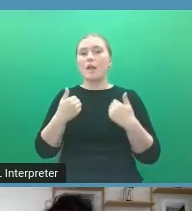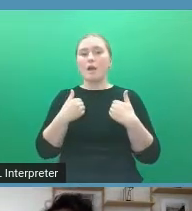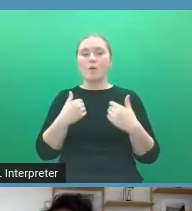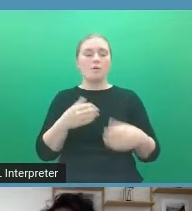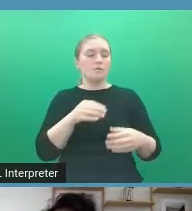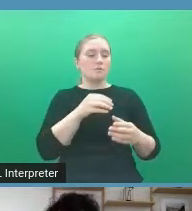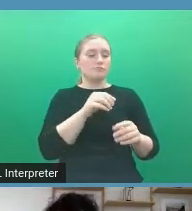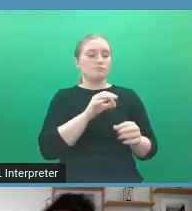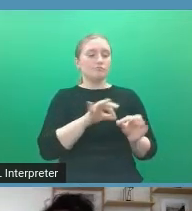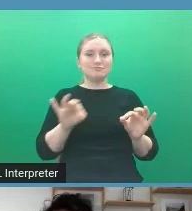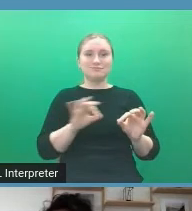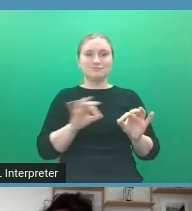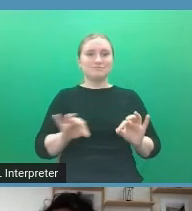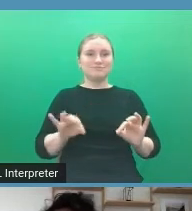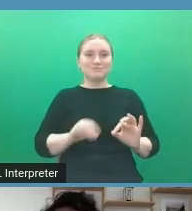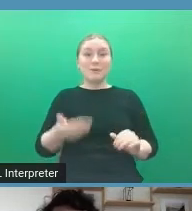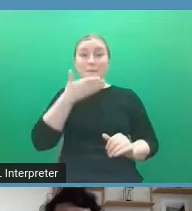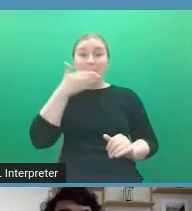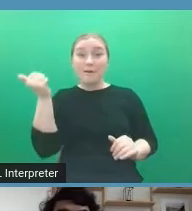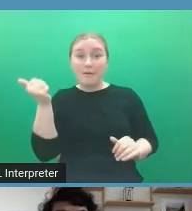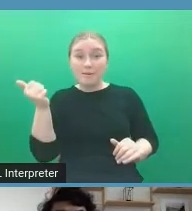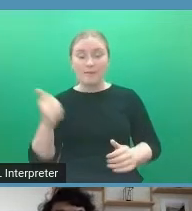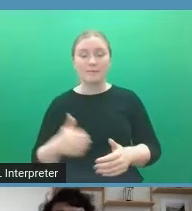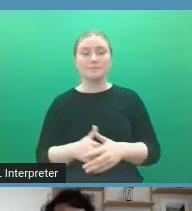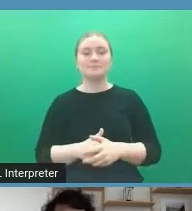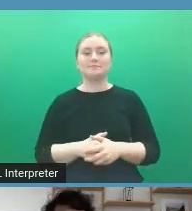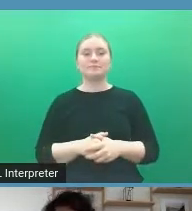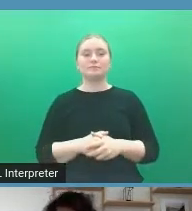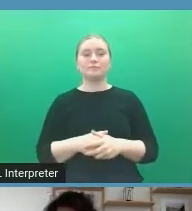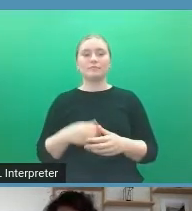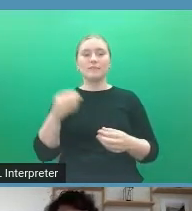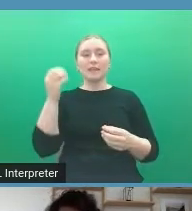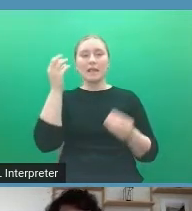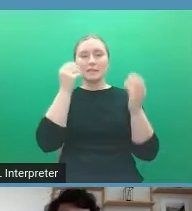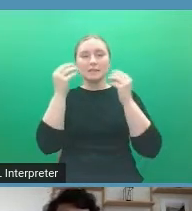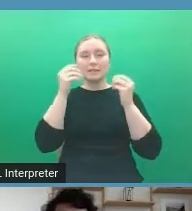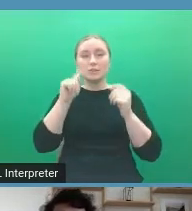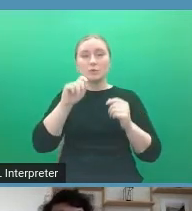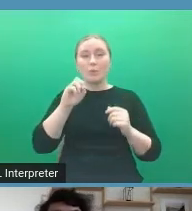tools that are used. We don't often think of this as part of accessibility or making things more